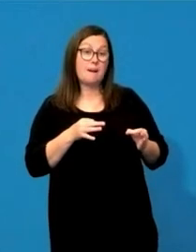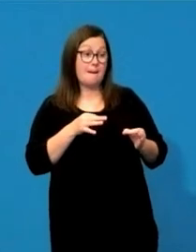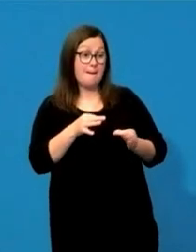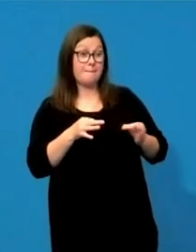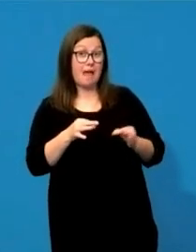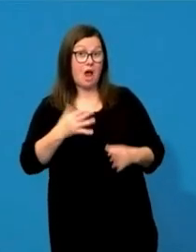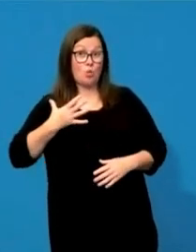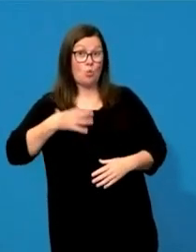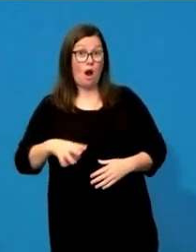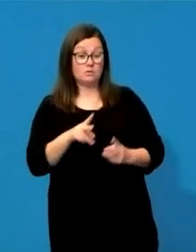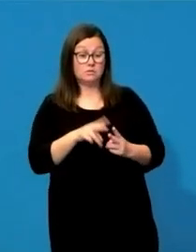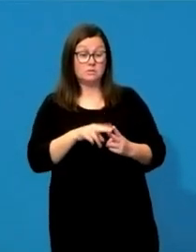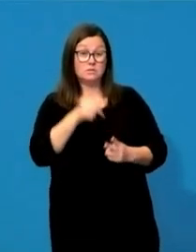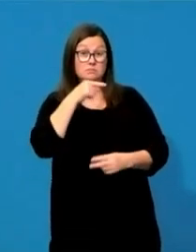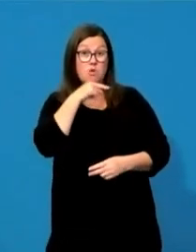than, in fact, they received? JAZSIKAH: Yes.